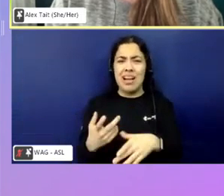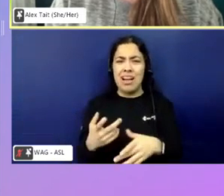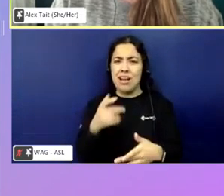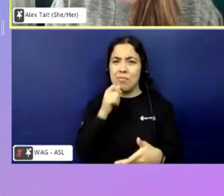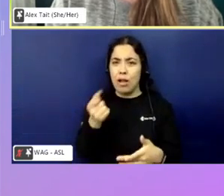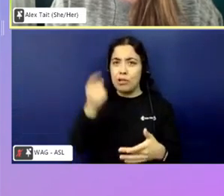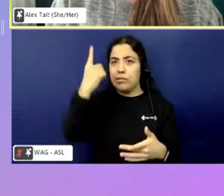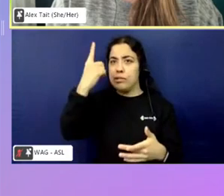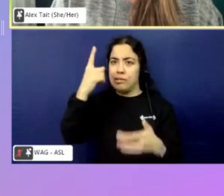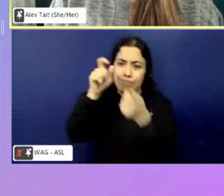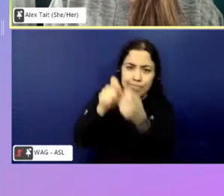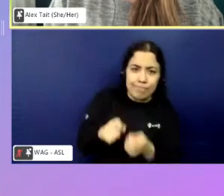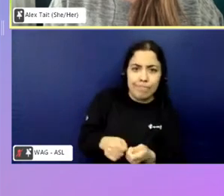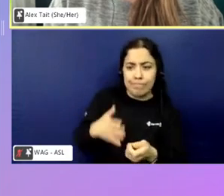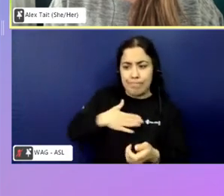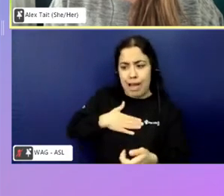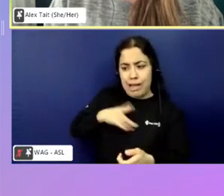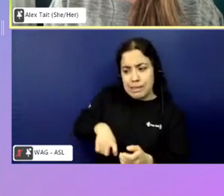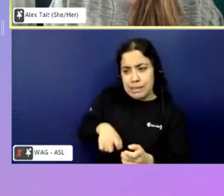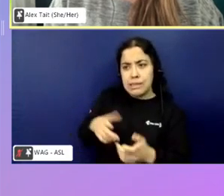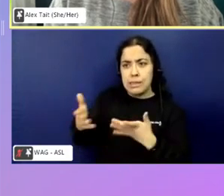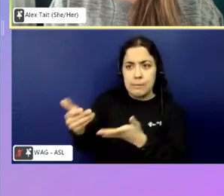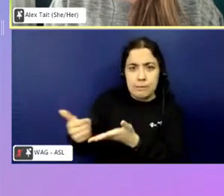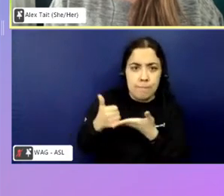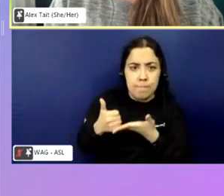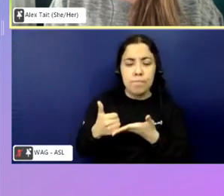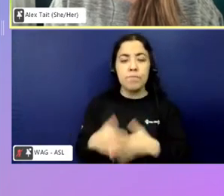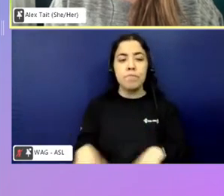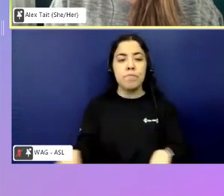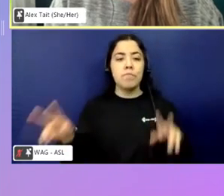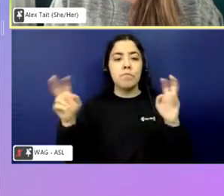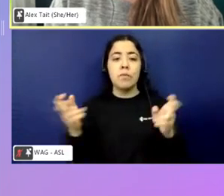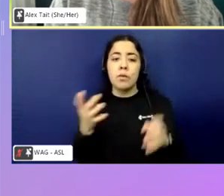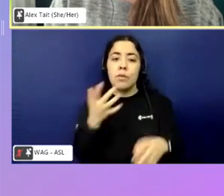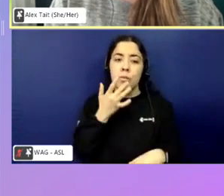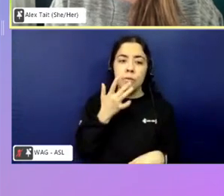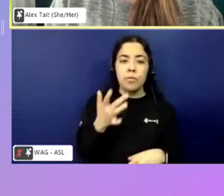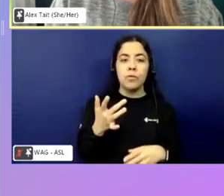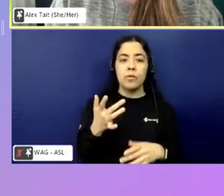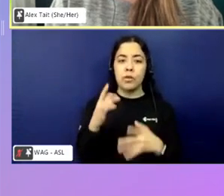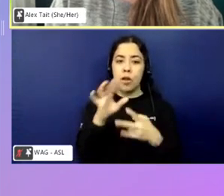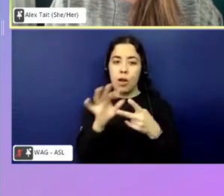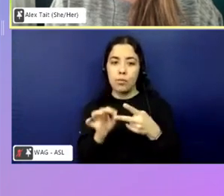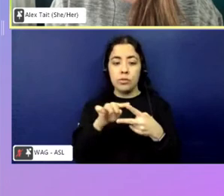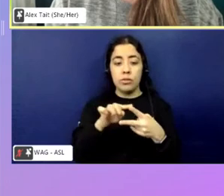not not preprogrammed answers" bus or a waste of time phony social graces come and they do not understand